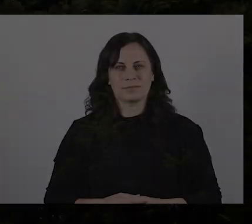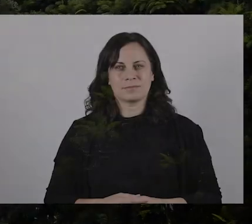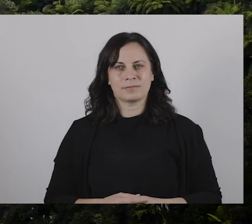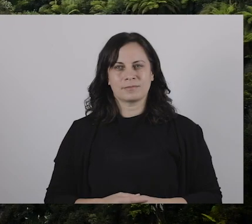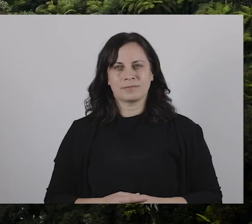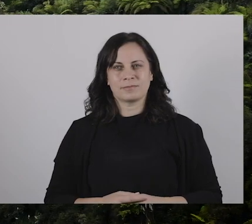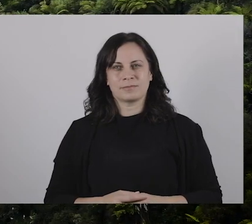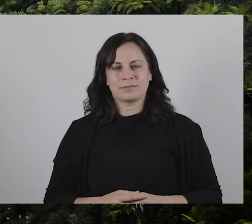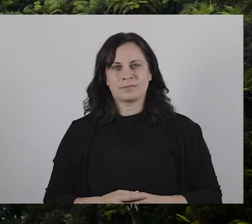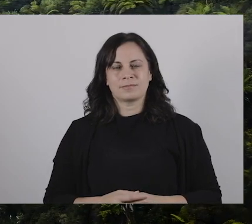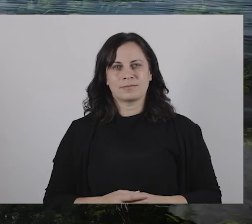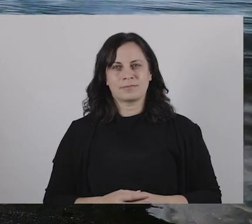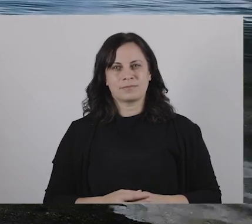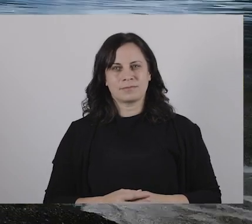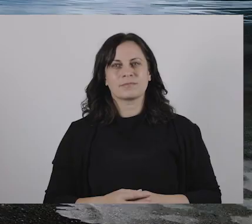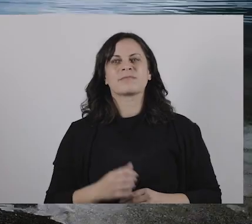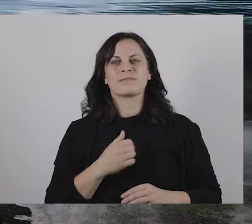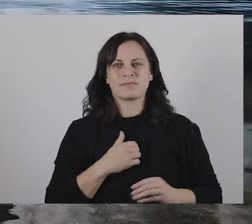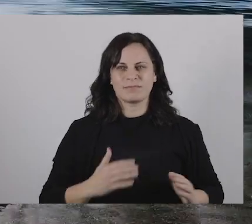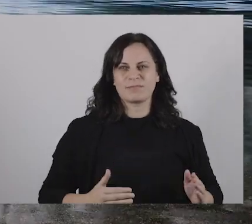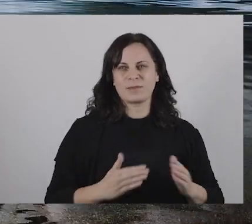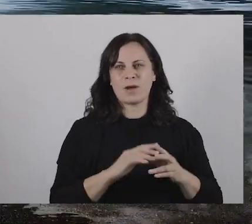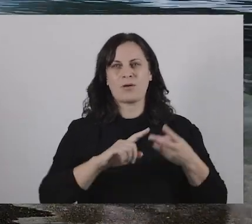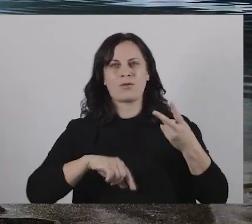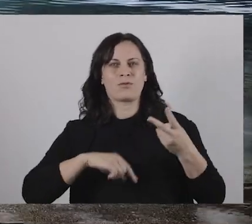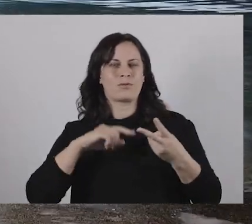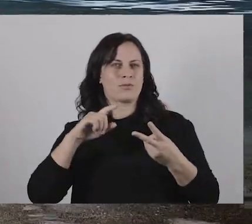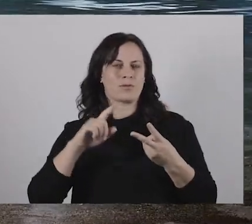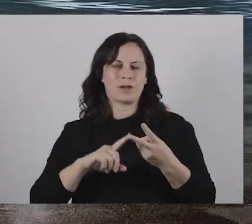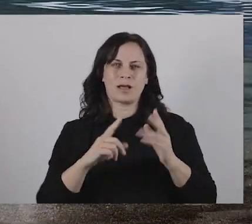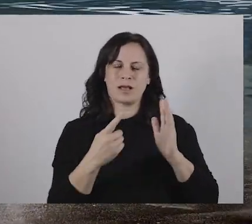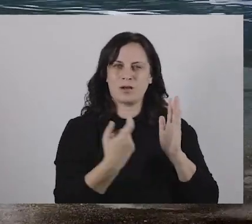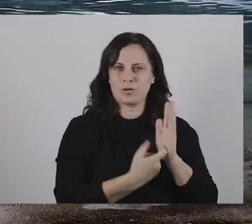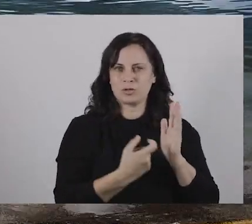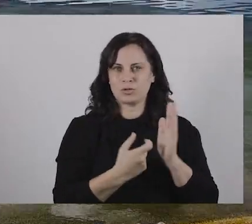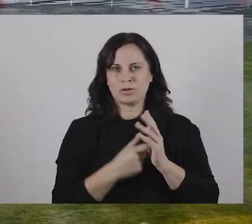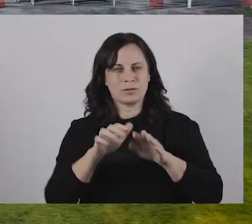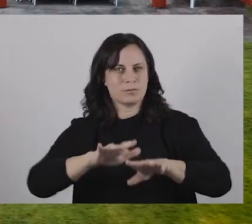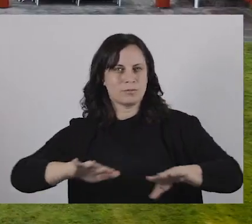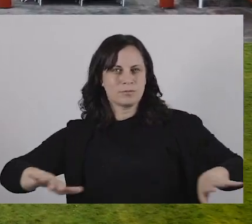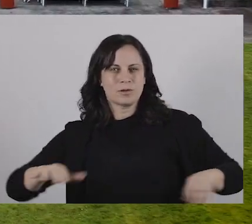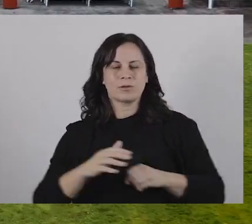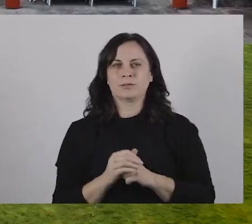Ko Matawhaura, ko Haumingi ngā maunga. Ko Te Rotoiti i kite ai a Ihenga i Ariki ai a Kahu te moana. Ko Ngāti Pikiao te iwi.